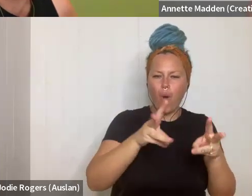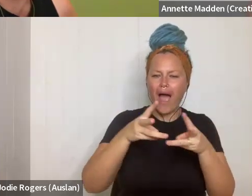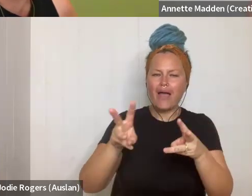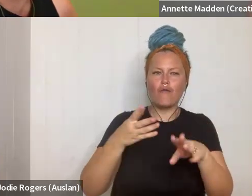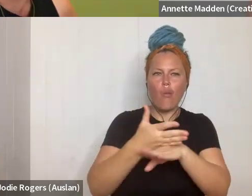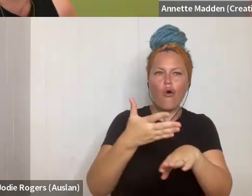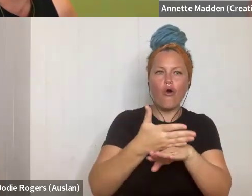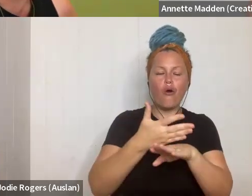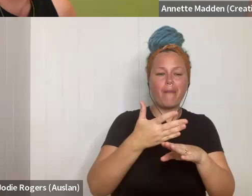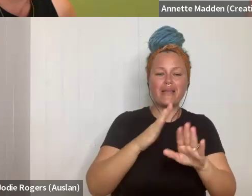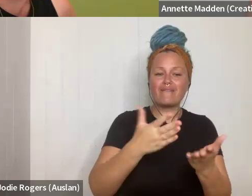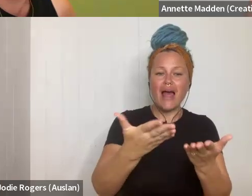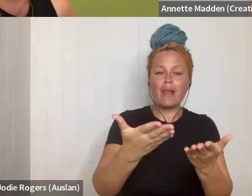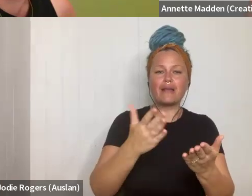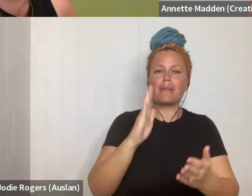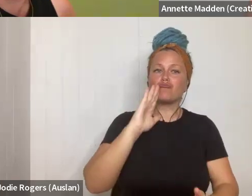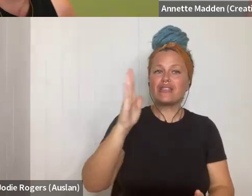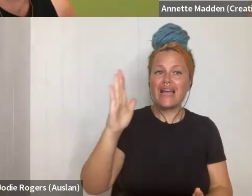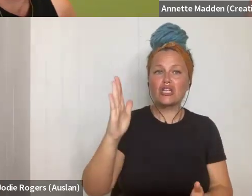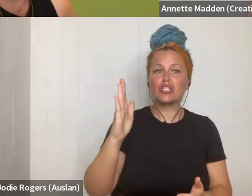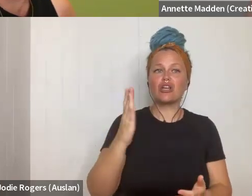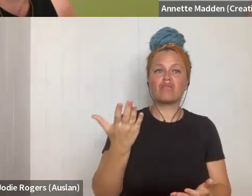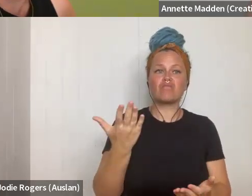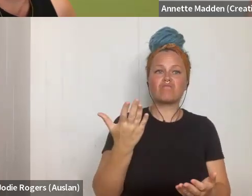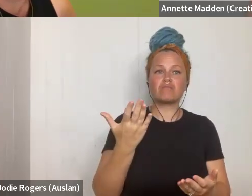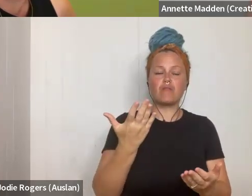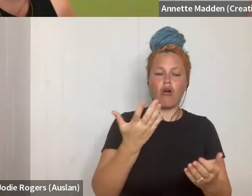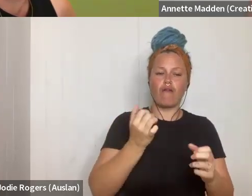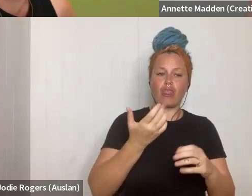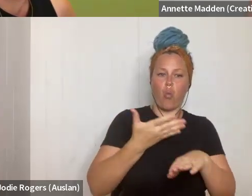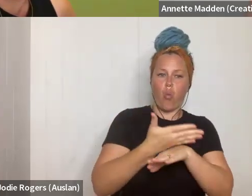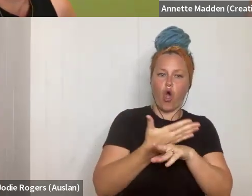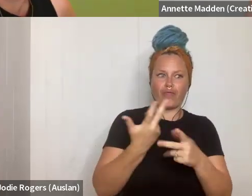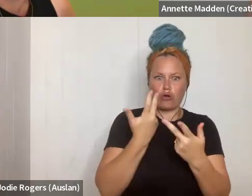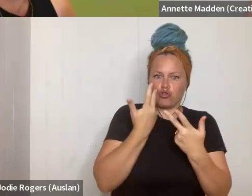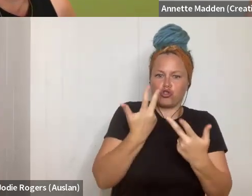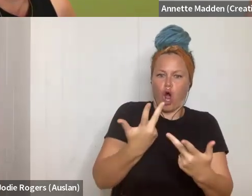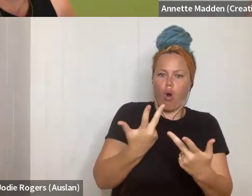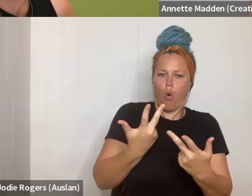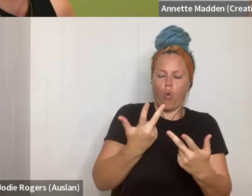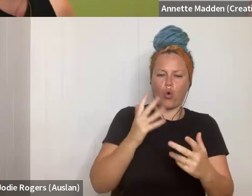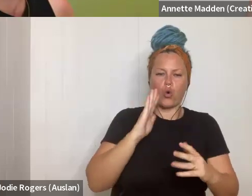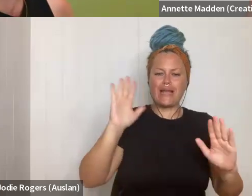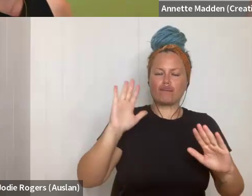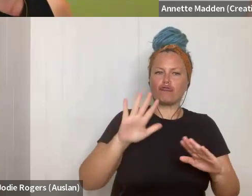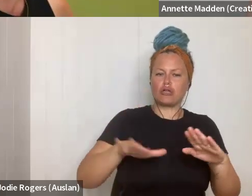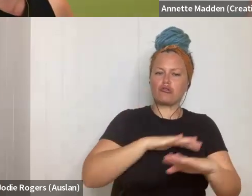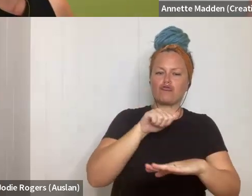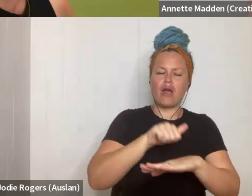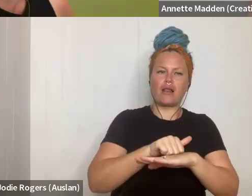That could be a reference to artists and key creatives, to audiences, how it contributes to art form development, through a